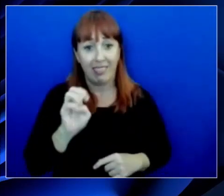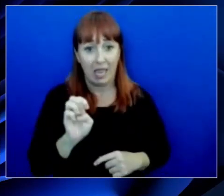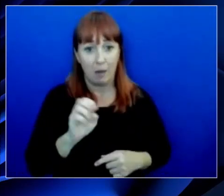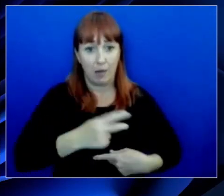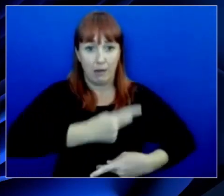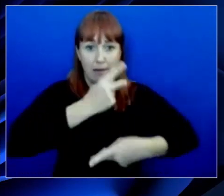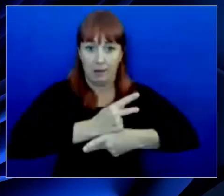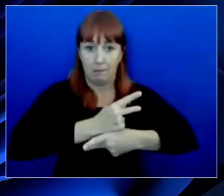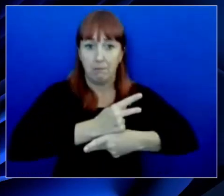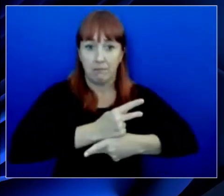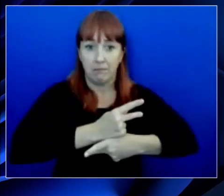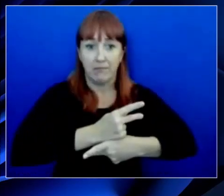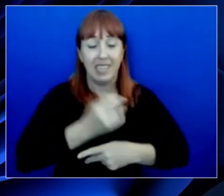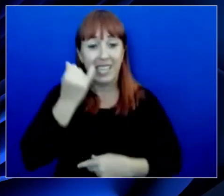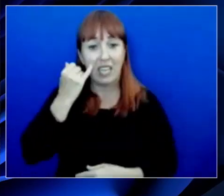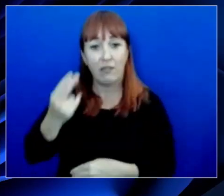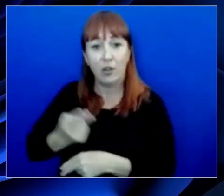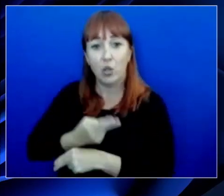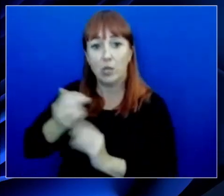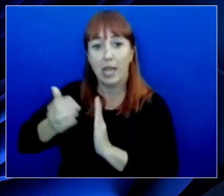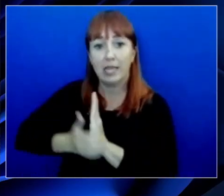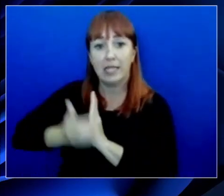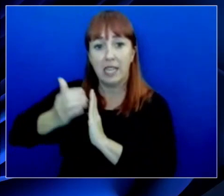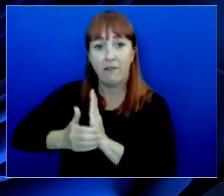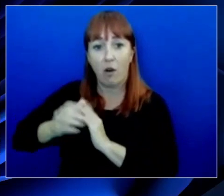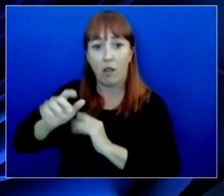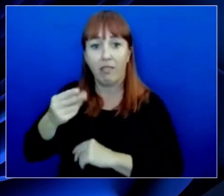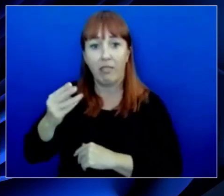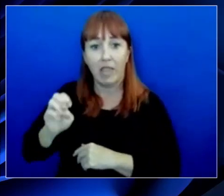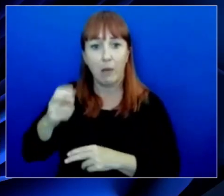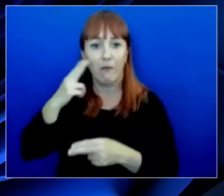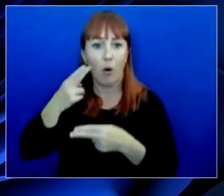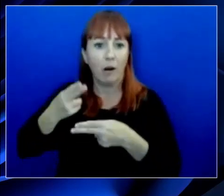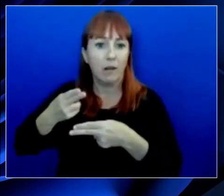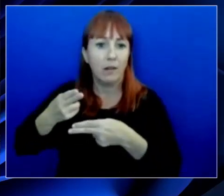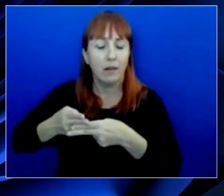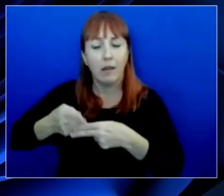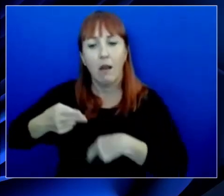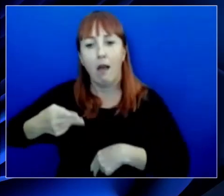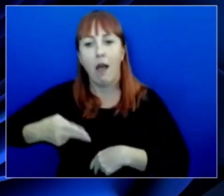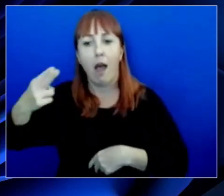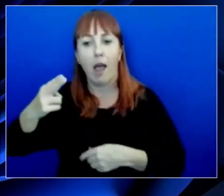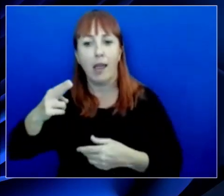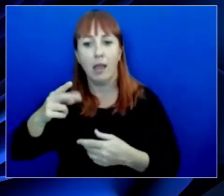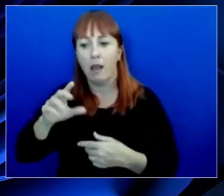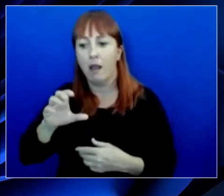If you use a default theme such as high contrast black or high contrast white,